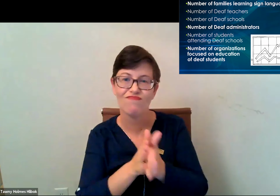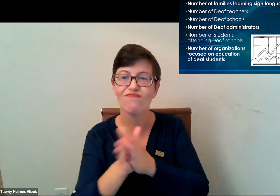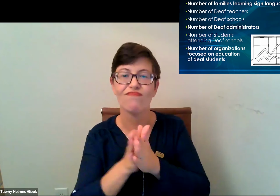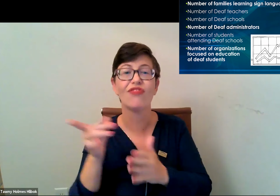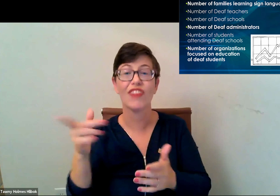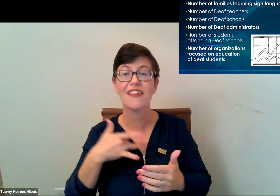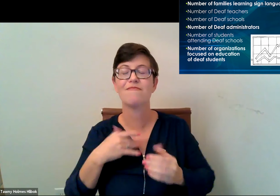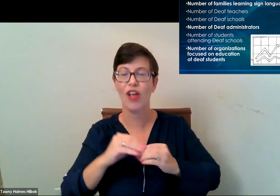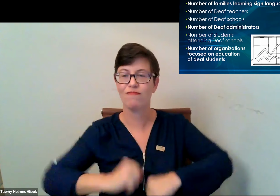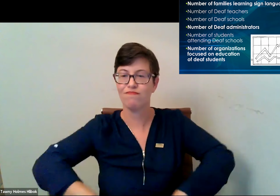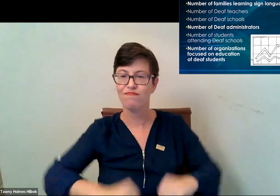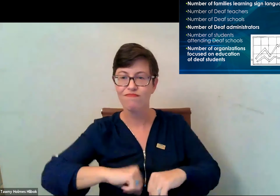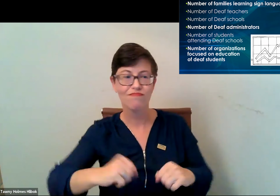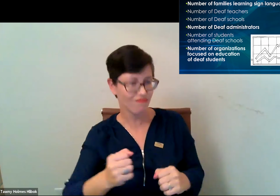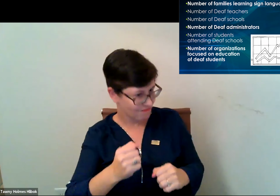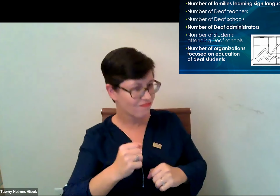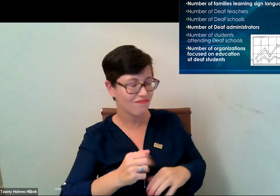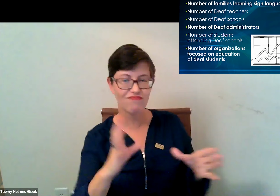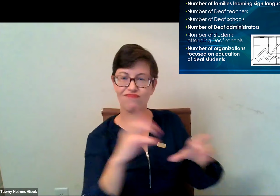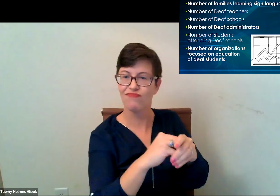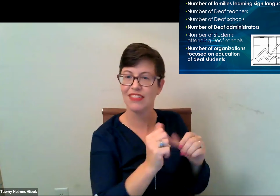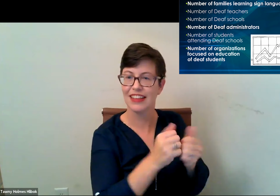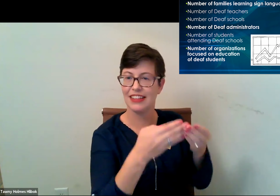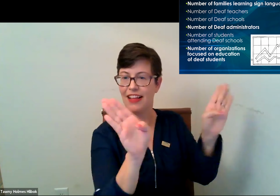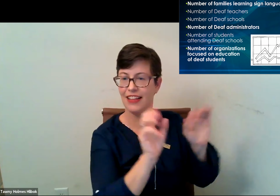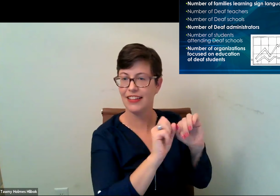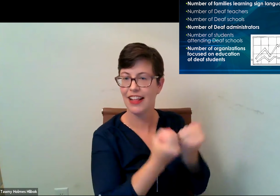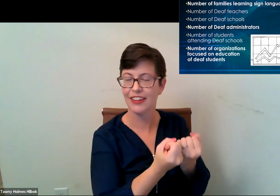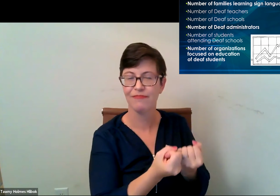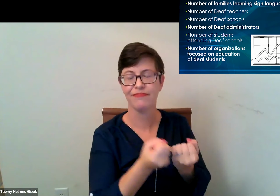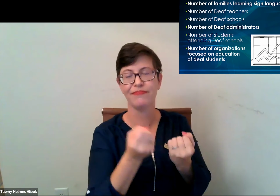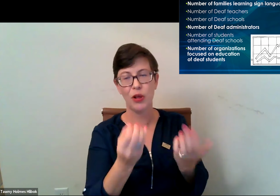Linguistic stimulation and that's where it can really spread their wings and being themselves